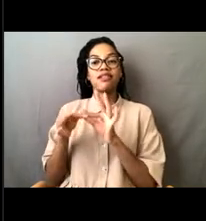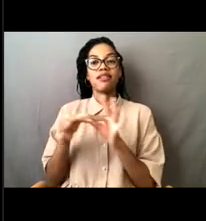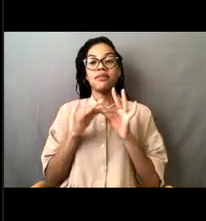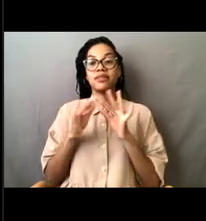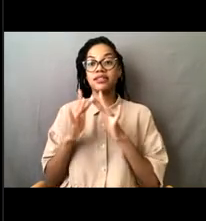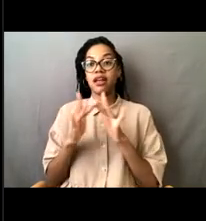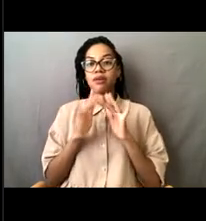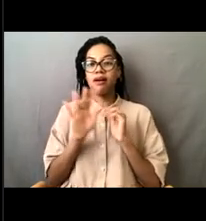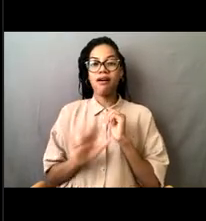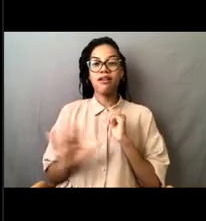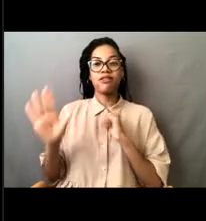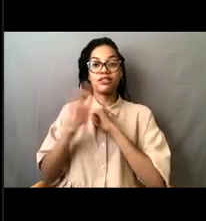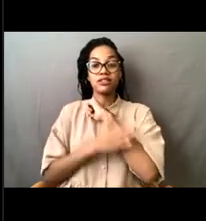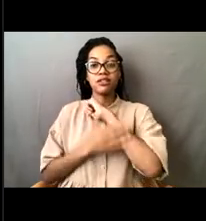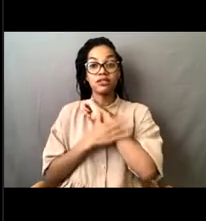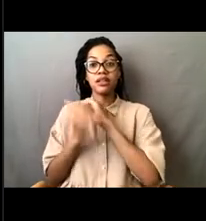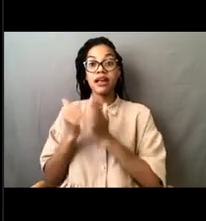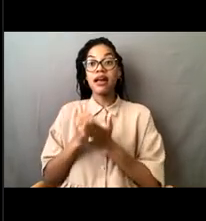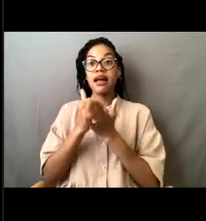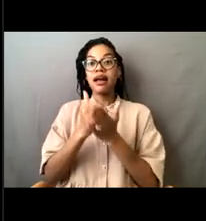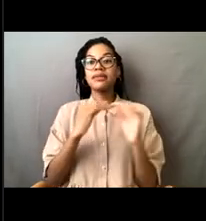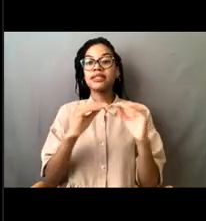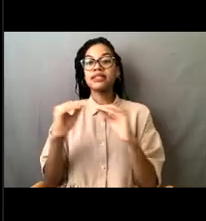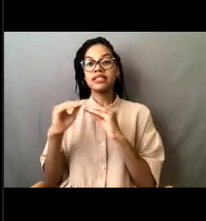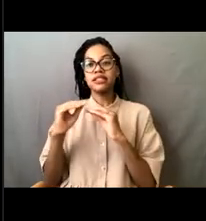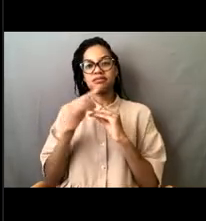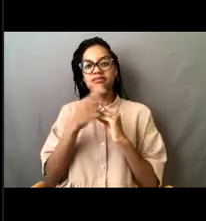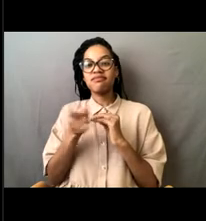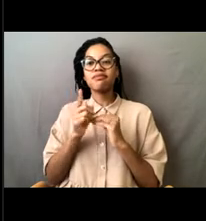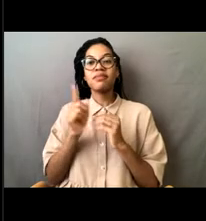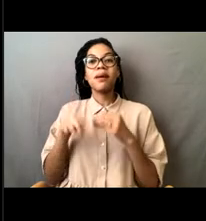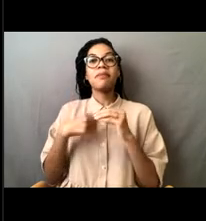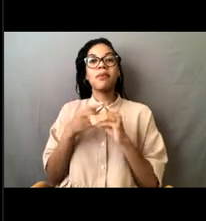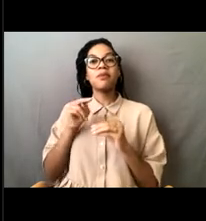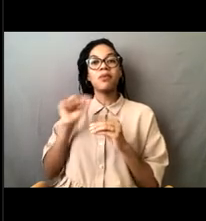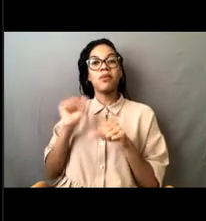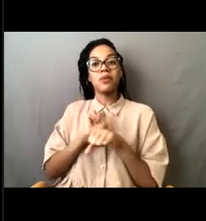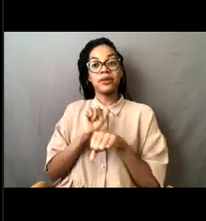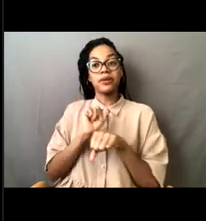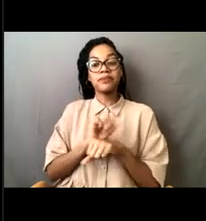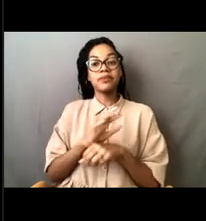and helps connect people to all that NOAA does. It's also sponsored by Woods Hole Sea Grant, where I work,